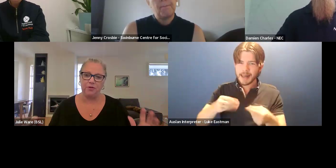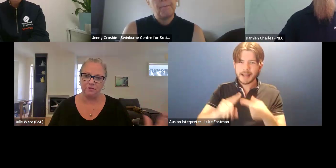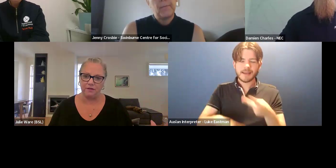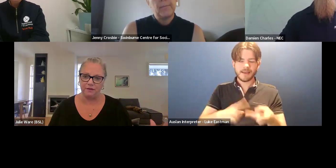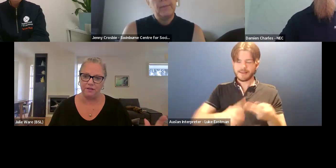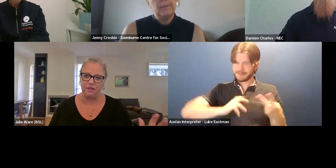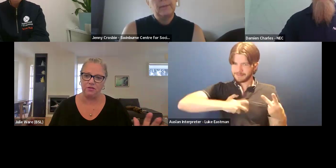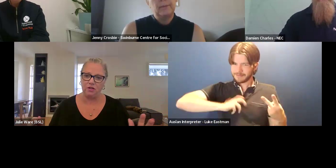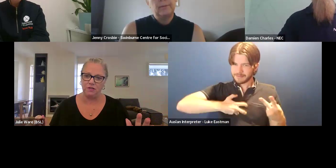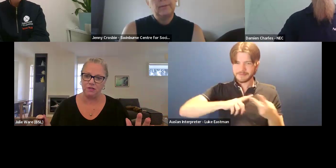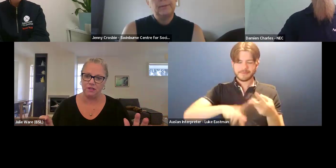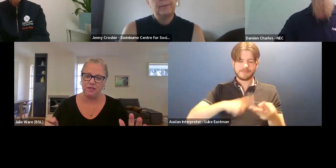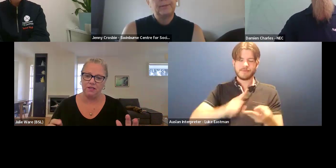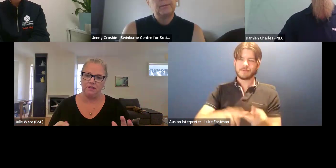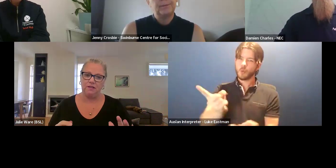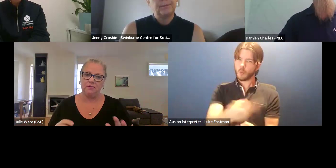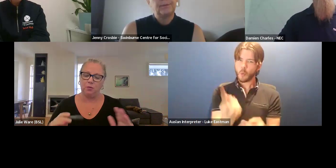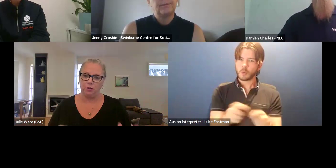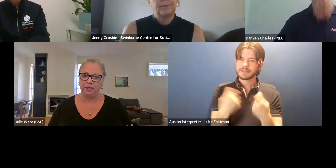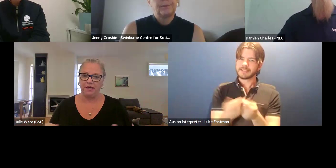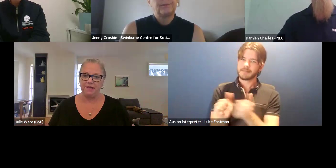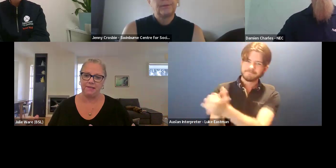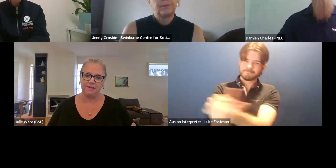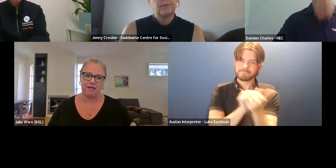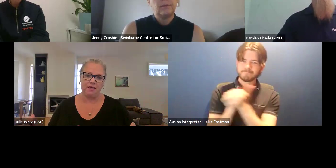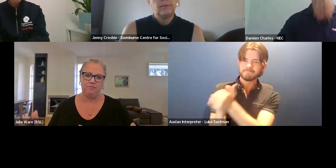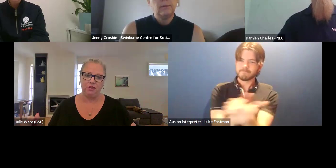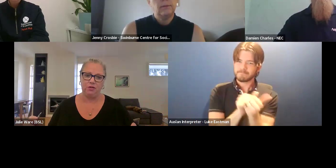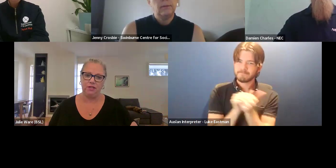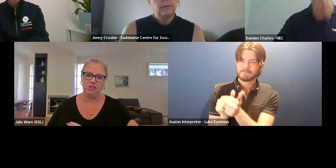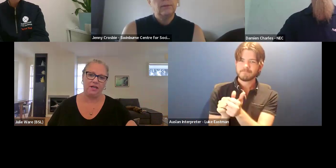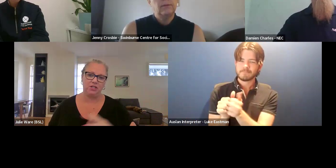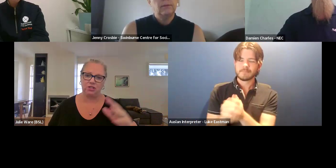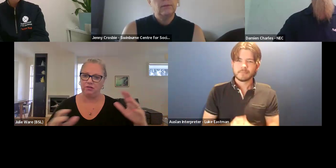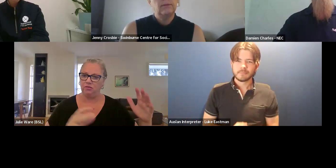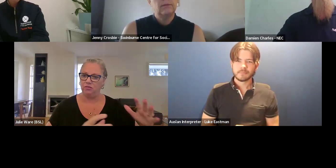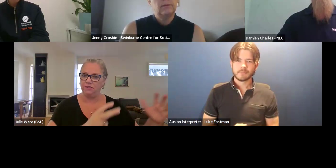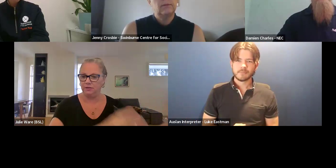collaborative effort across the the